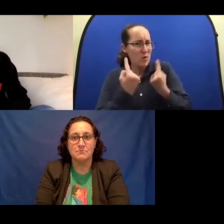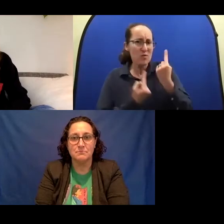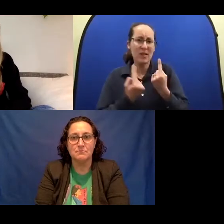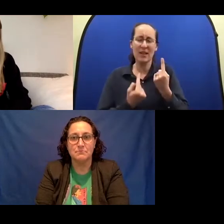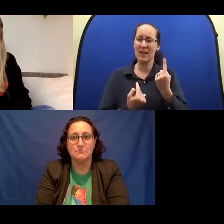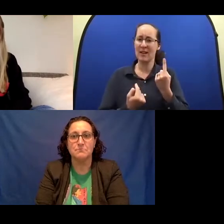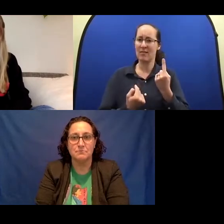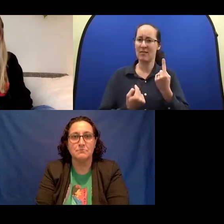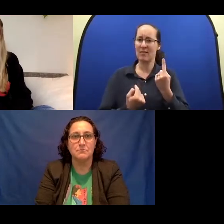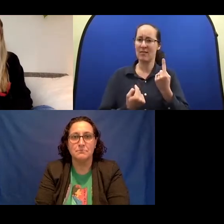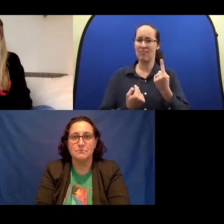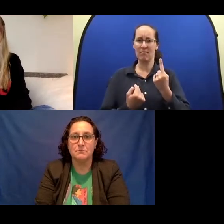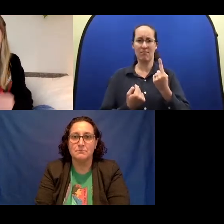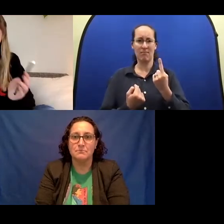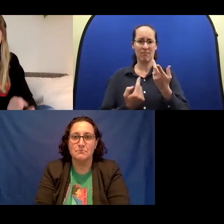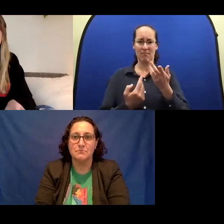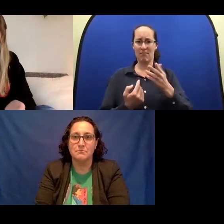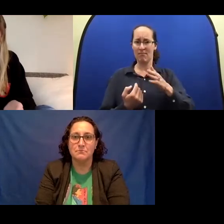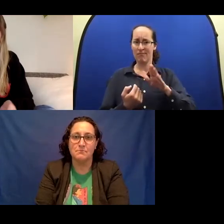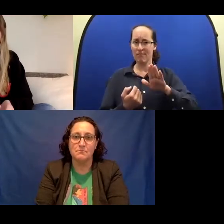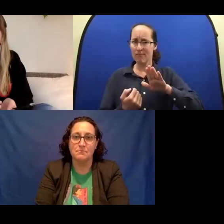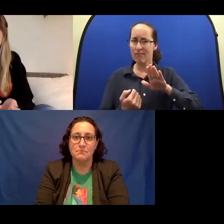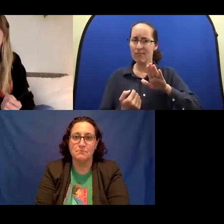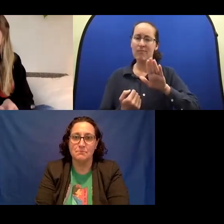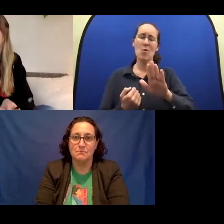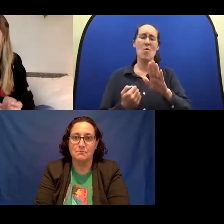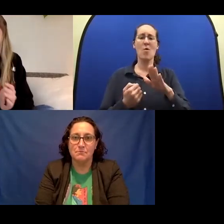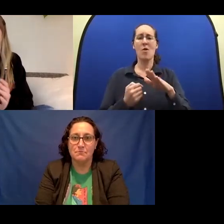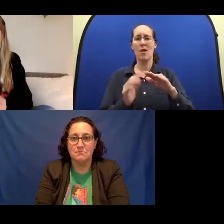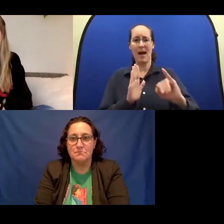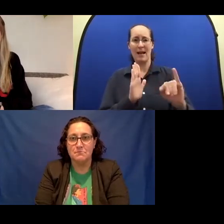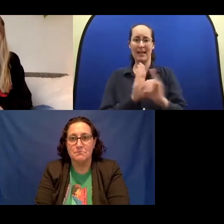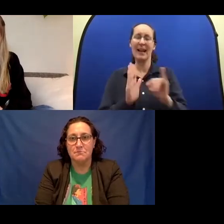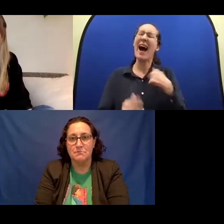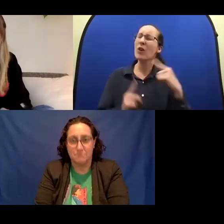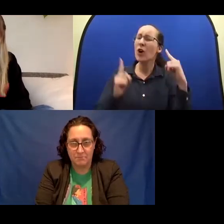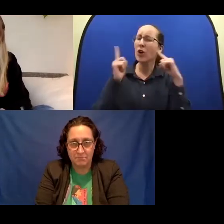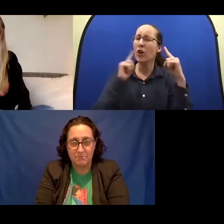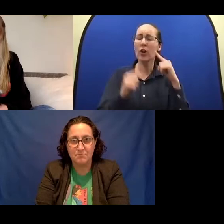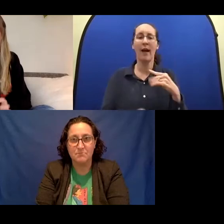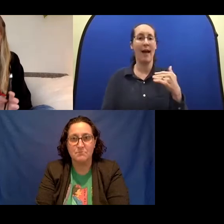terms of you know, we've heard of deaf with a capital D, versus deaf with a lowercase d,